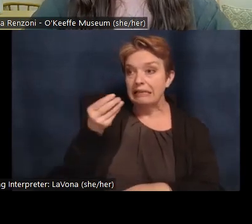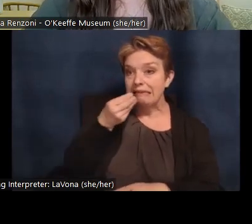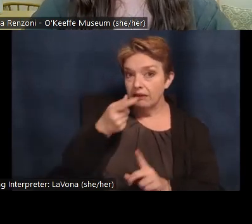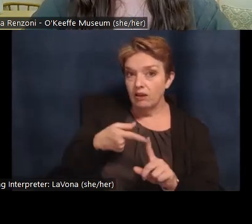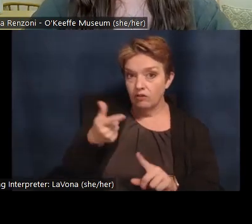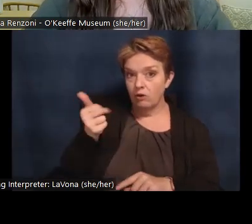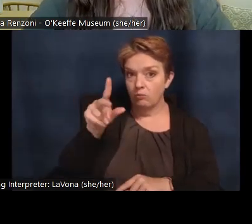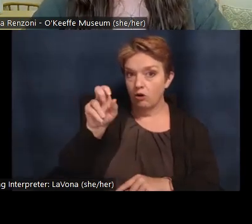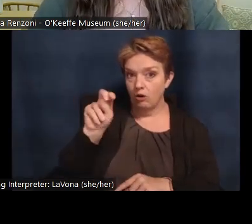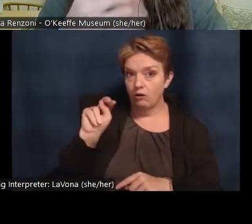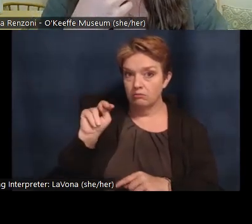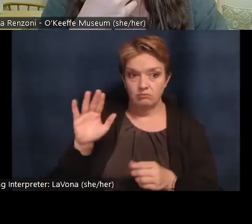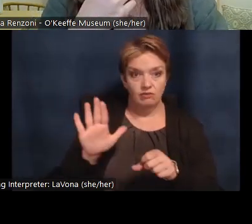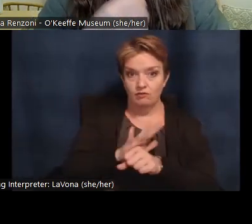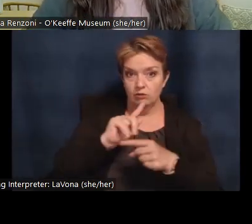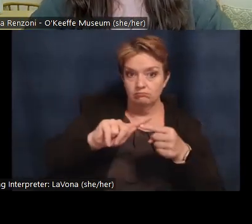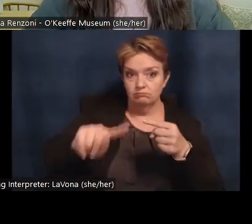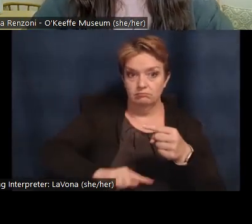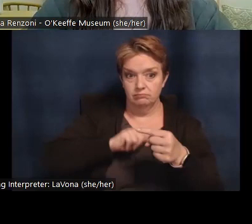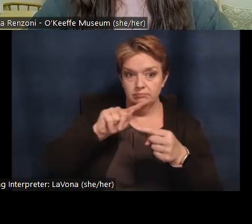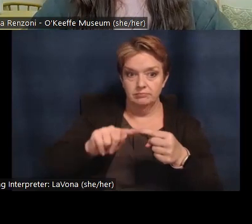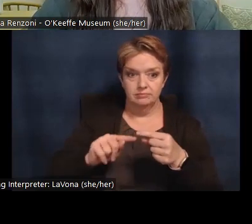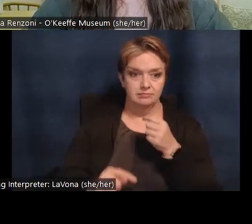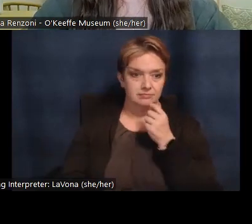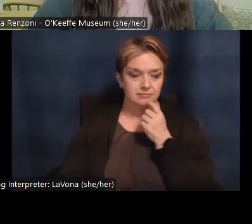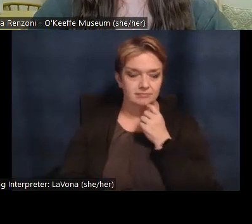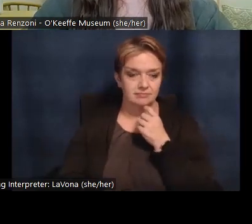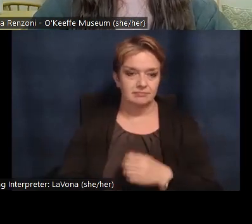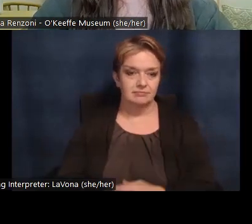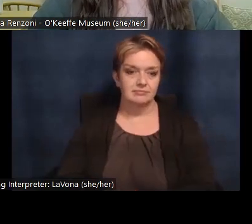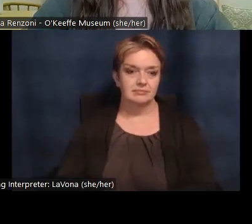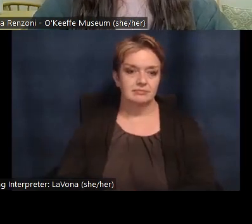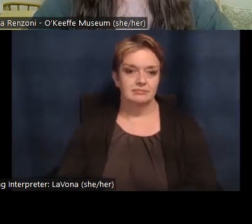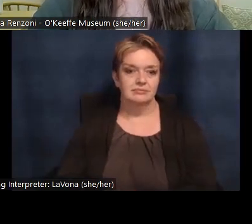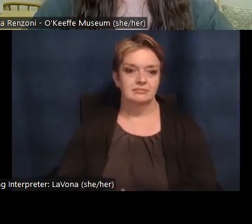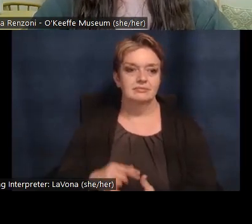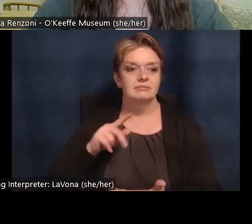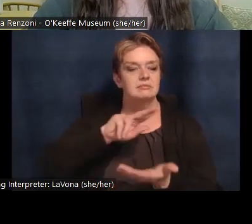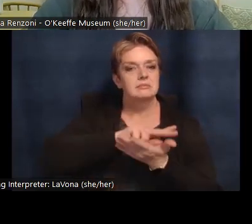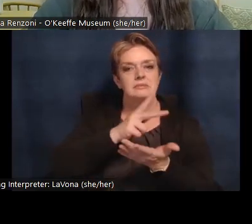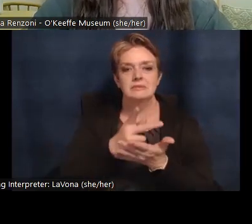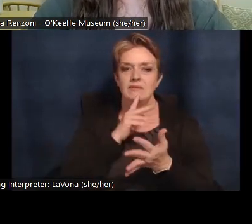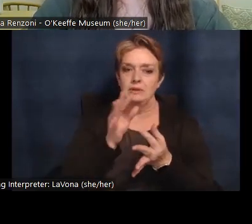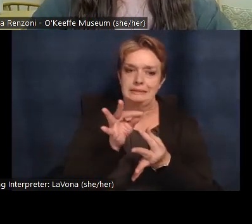So here in the kitchen, it's very very simple. Very clean lines.